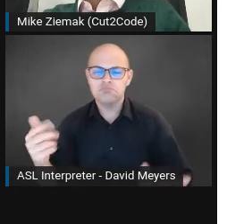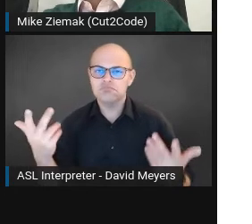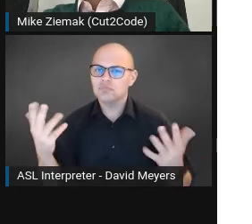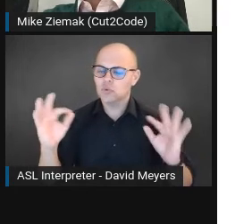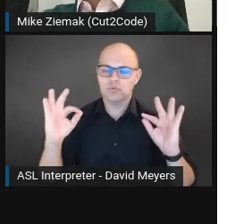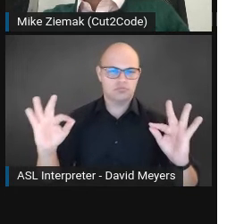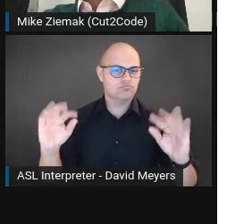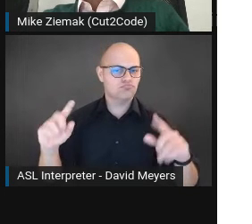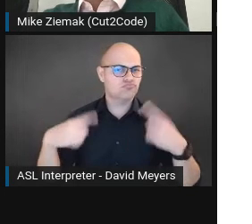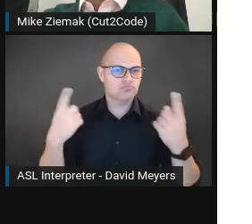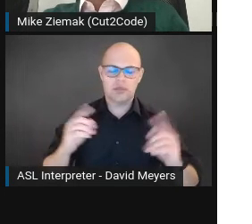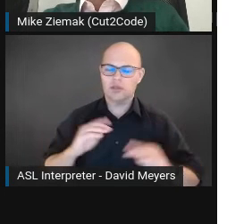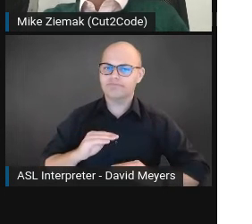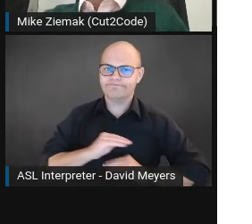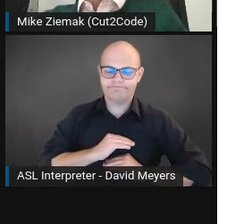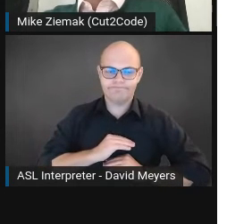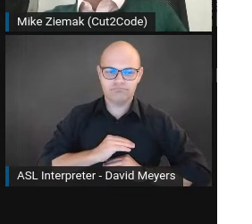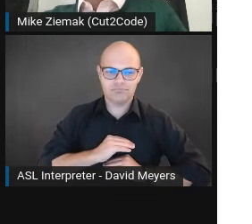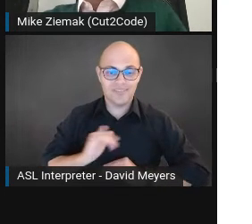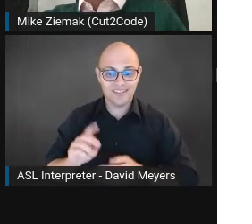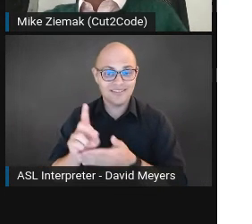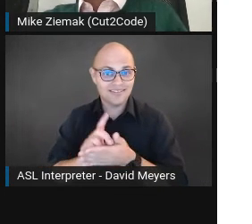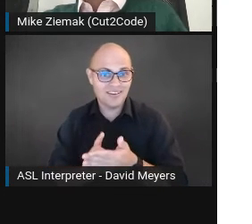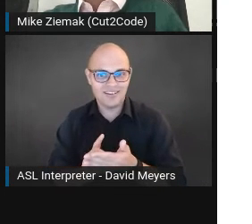because of the design layout and also some complex features,